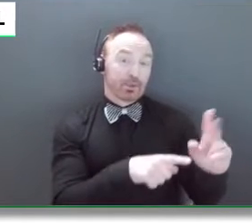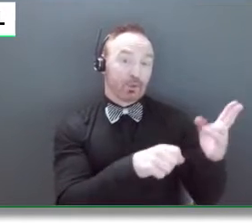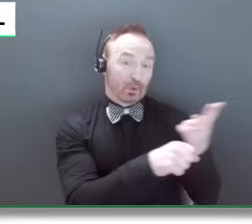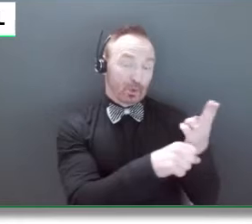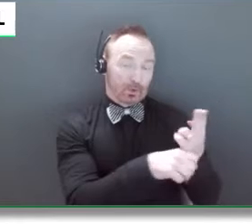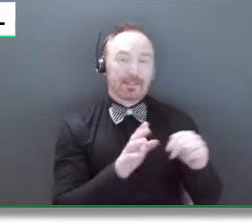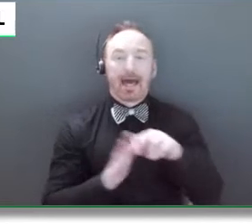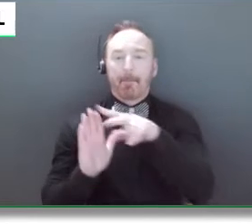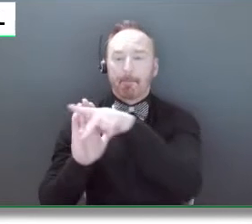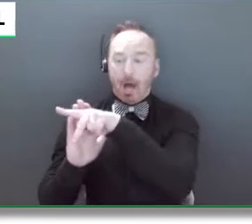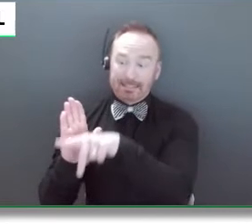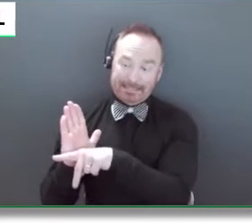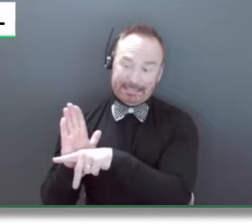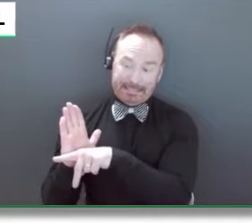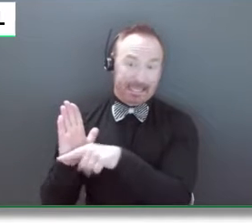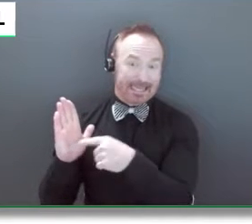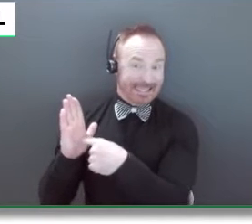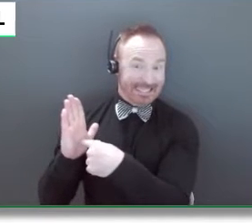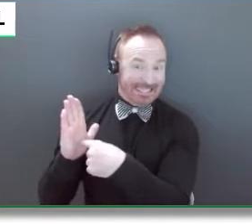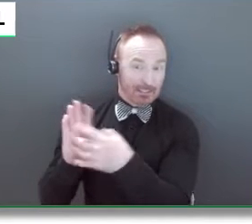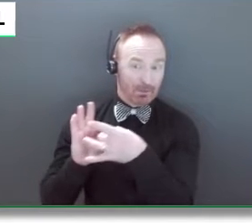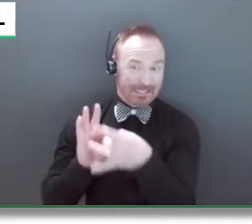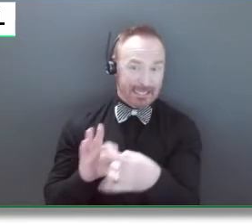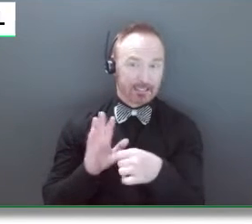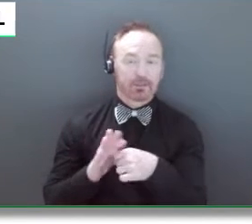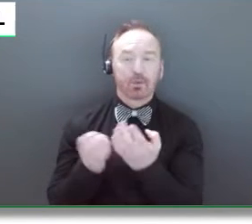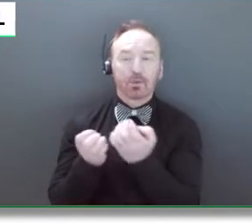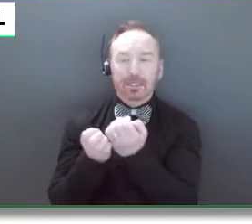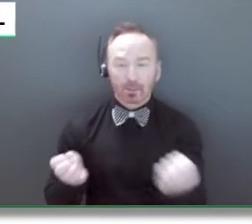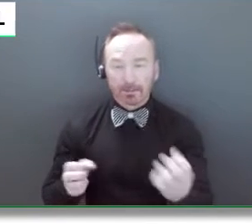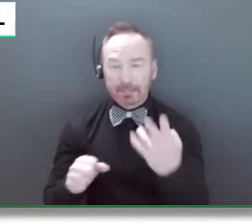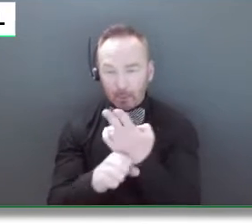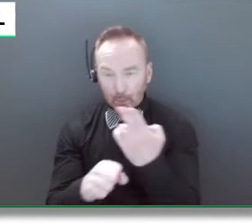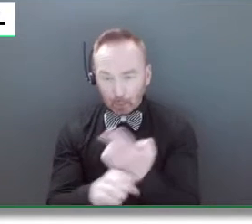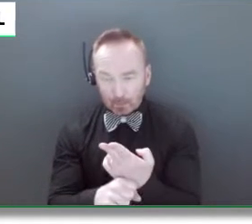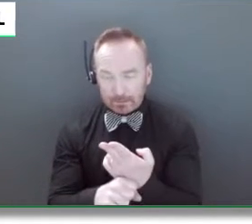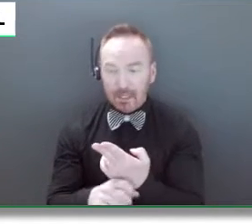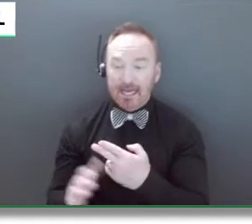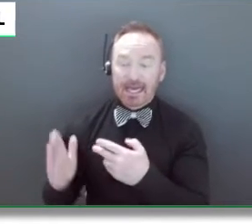and having clarity and education and awareness around